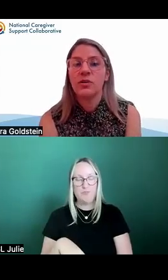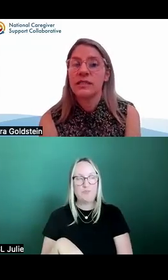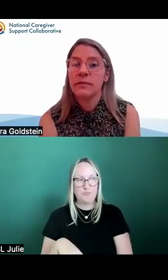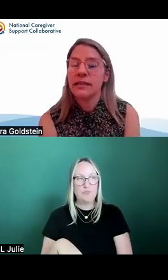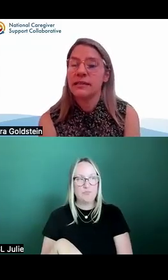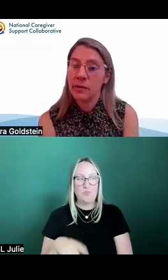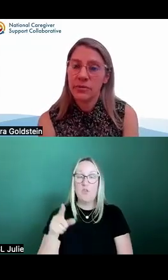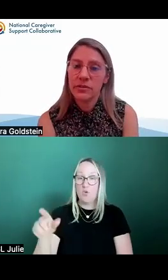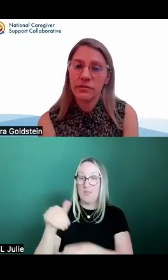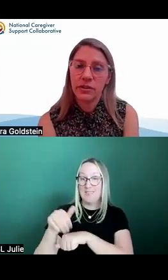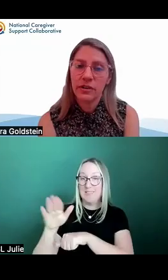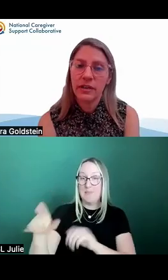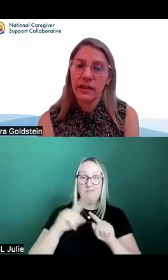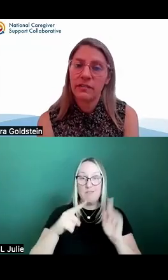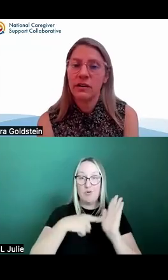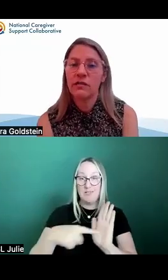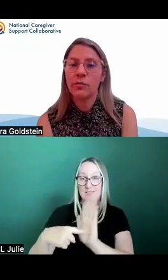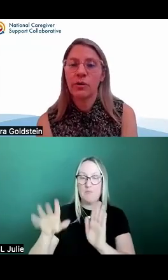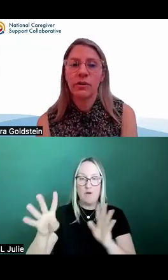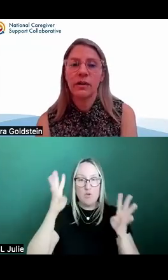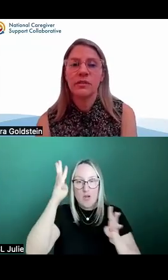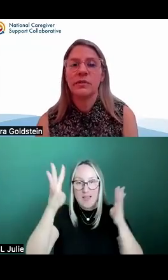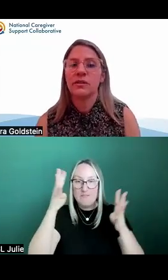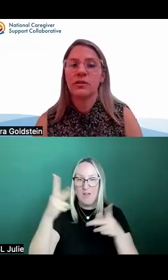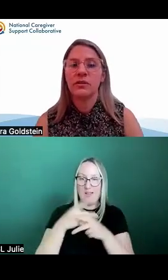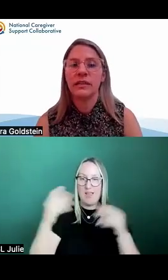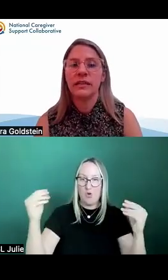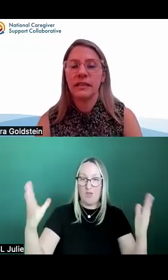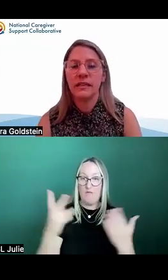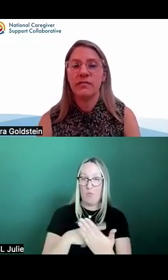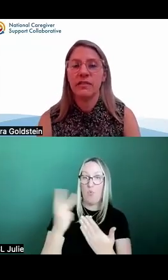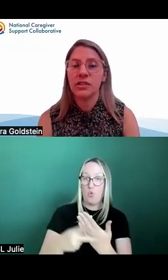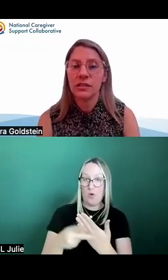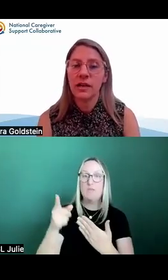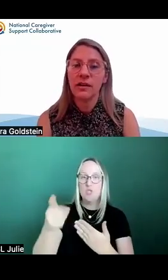can submit examples of your innovative caregiver programs to be included in the Innovations Hub.